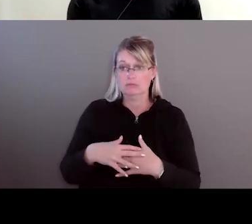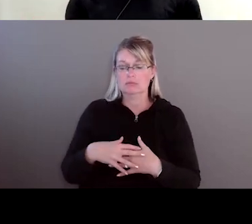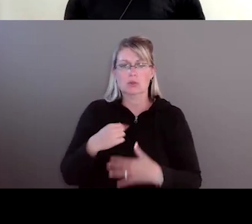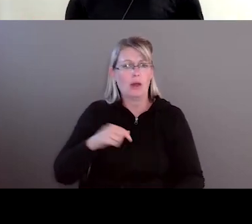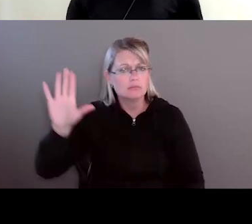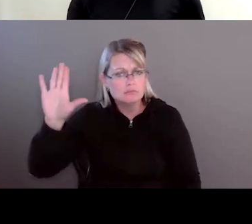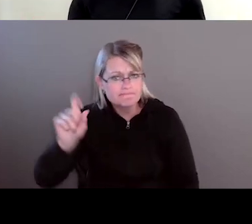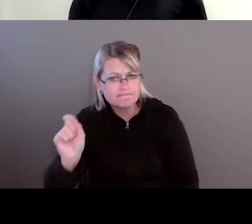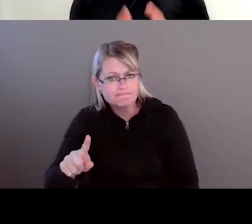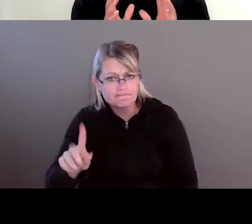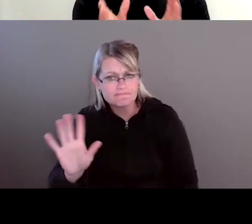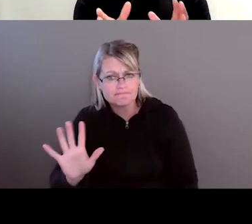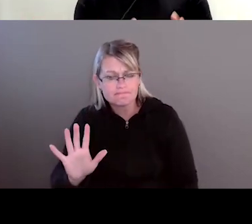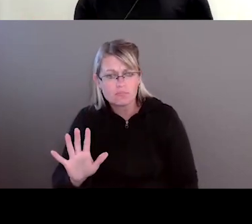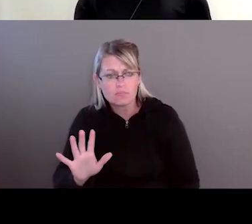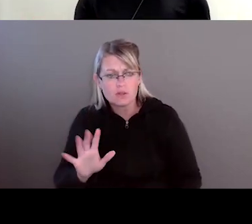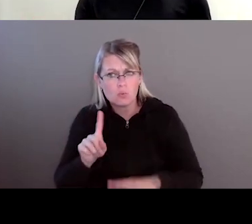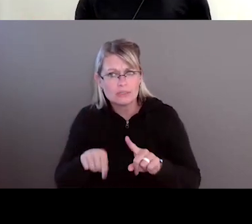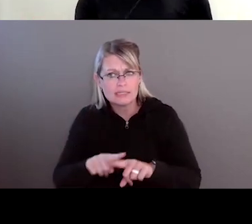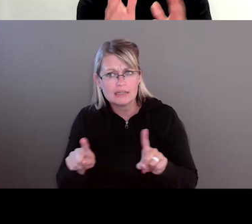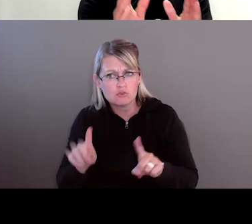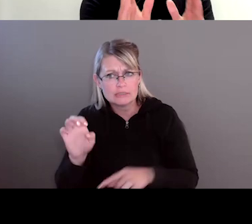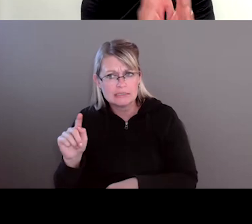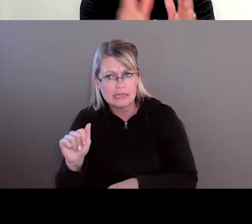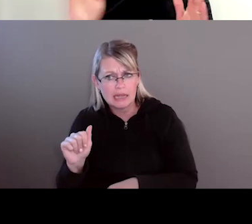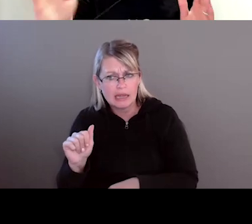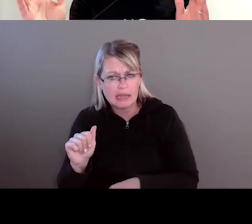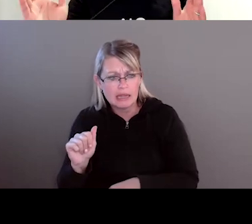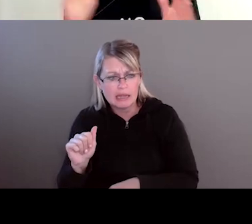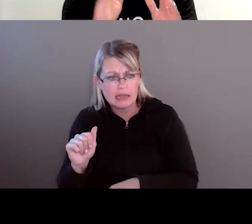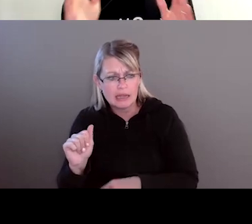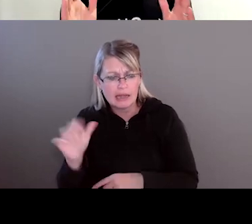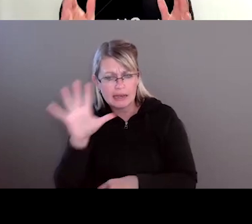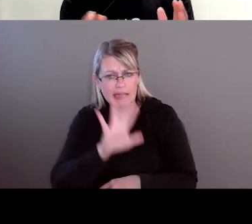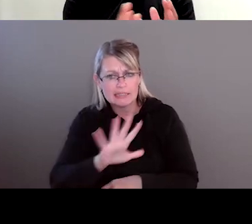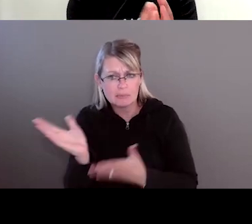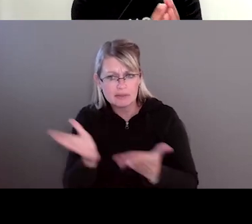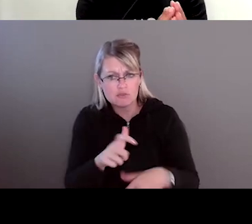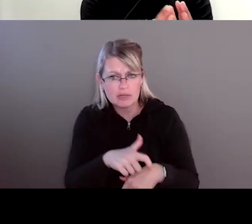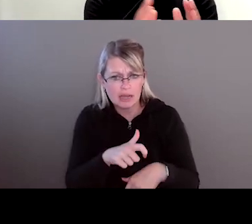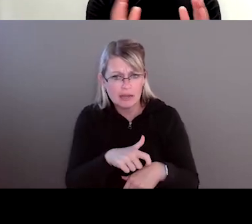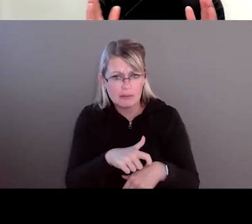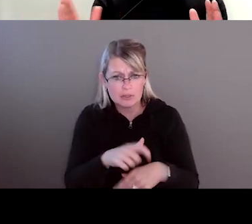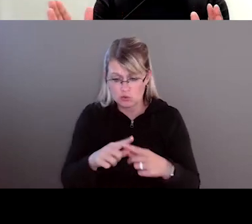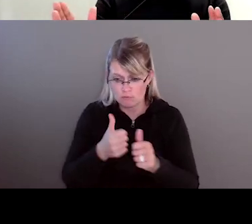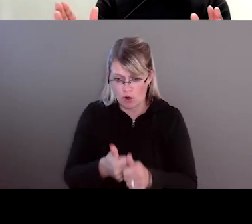and I asked what is the difference between this. Following ETA and following estimated delivery